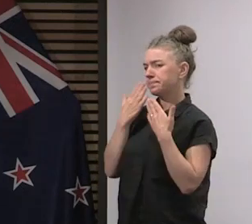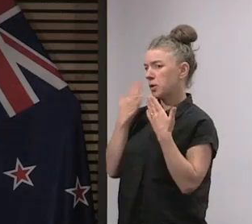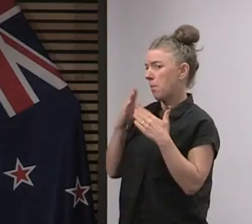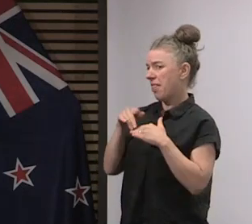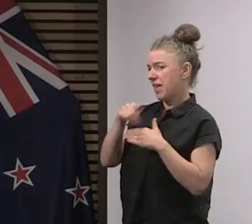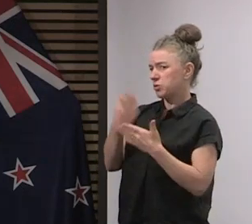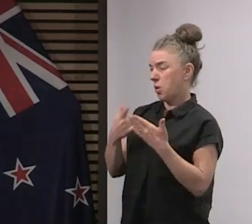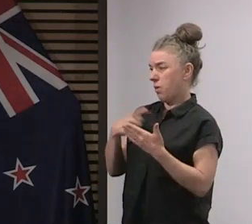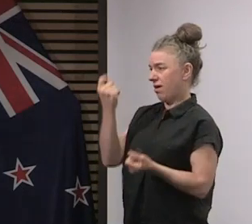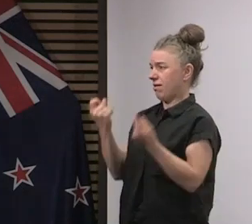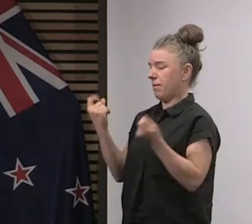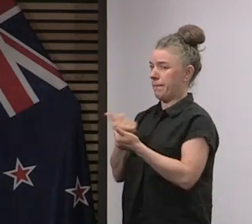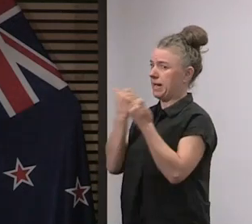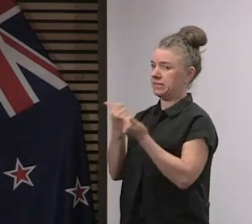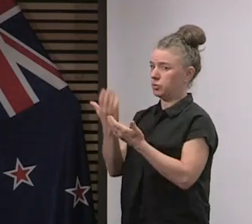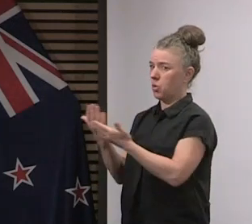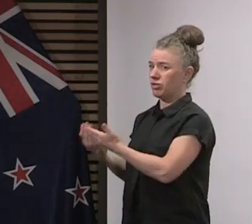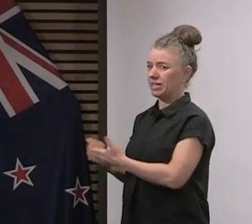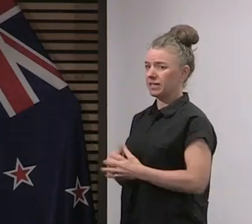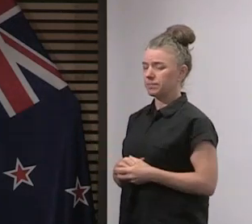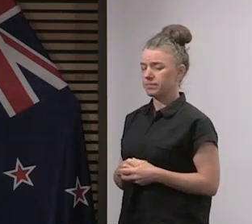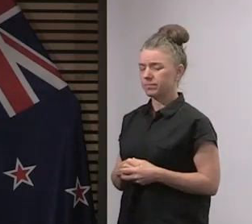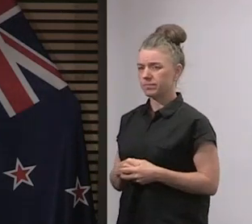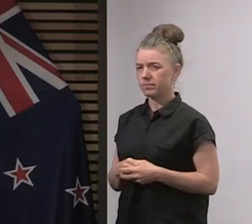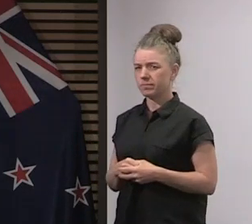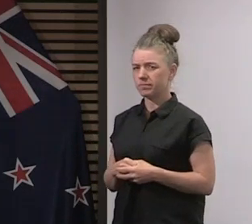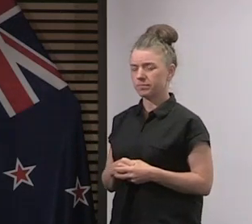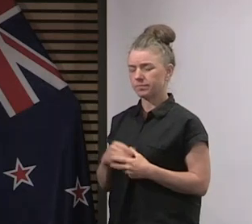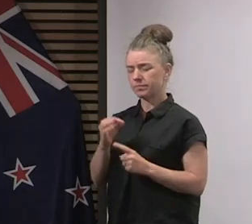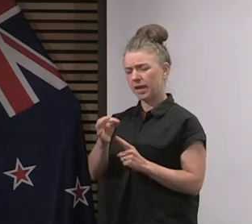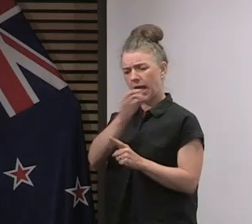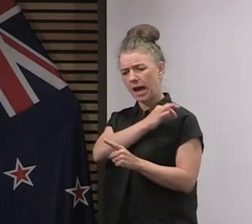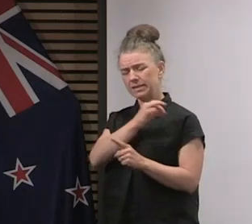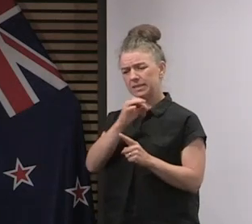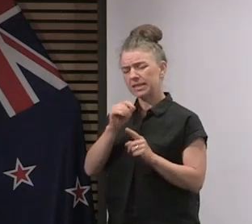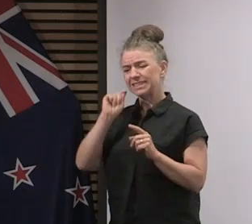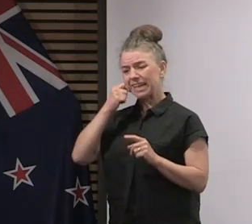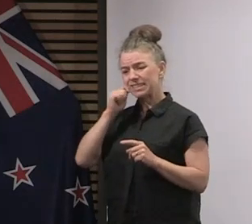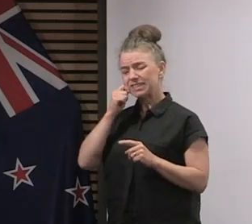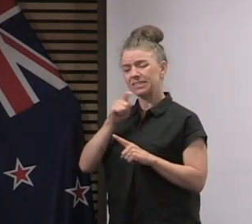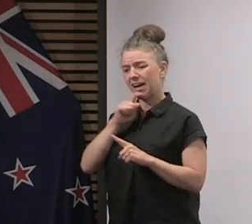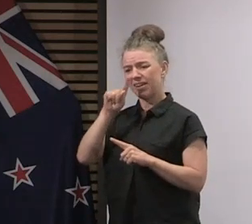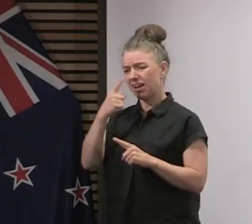with a lot of people? Not as a specific case given the number